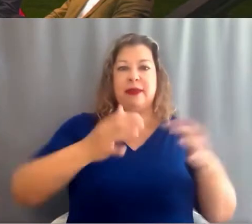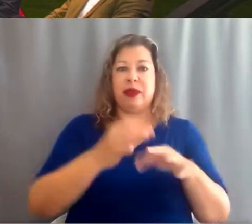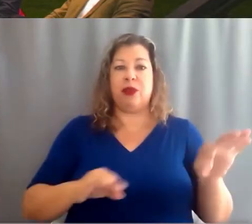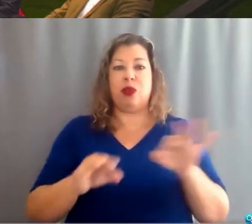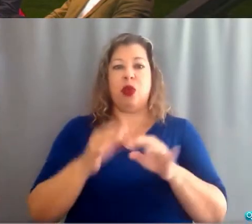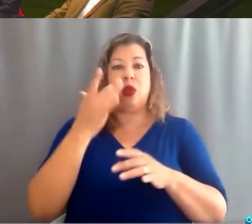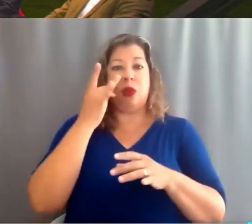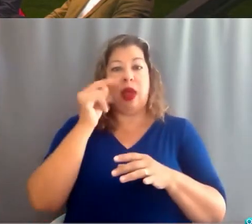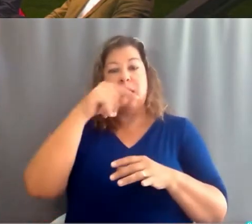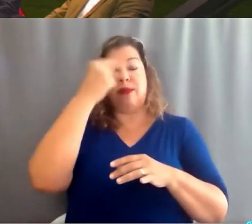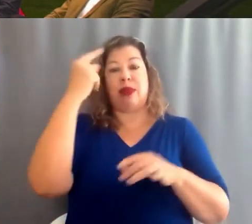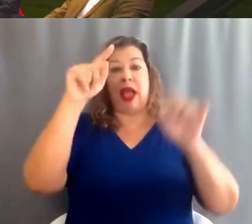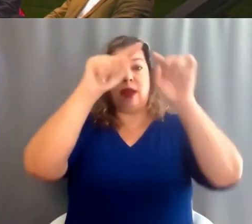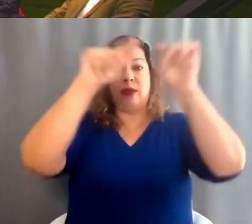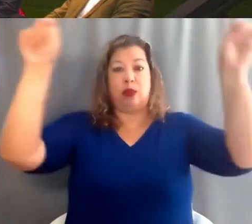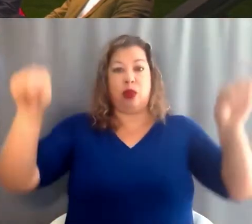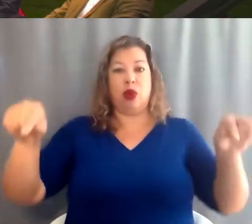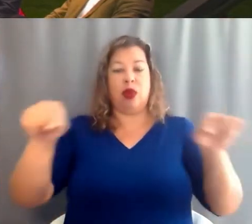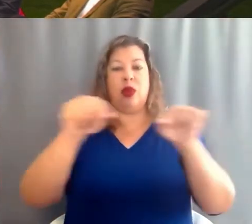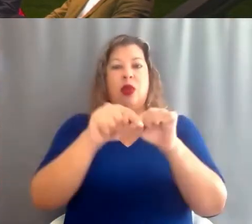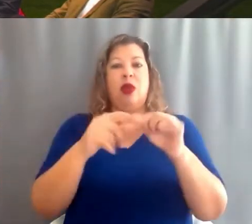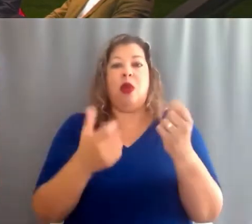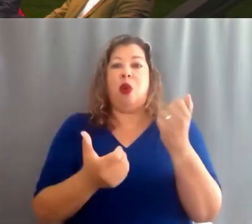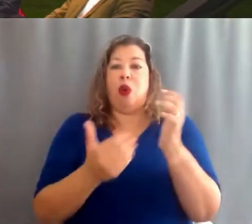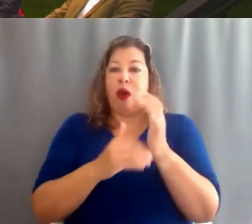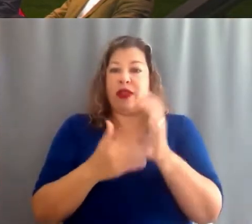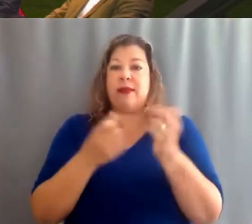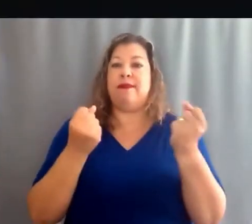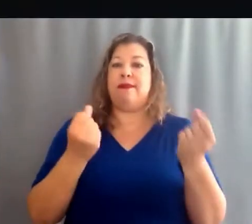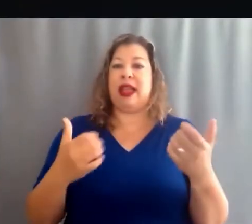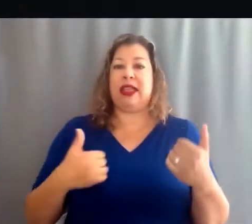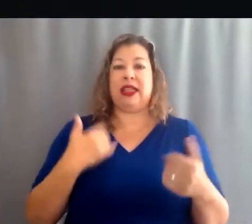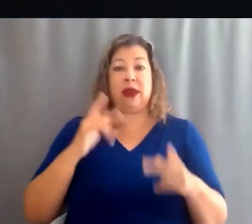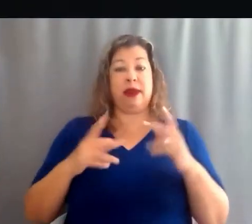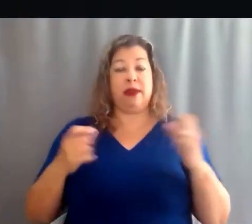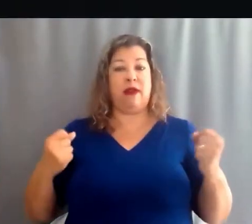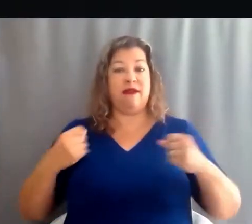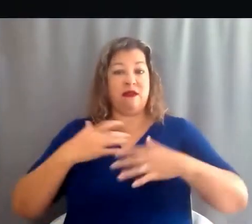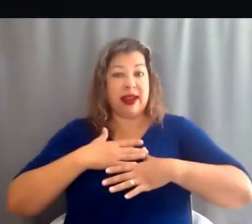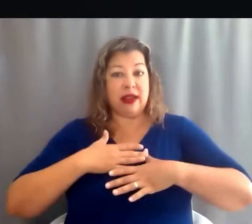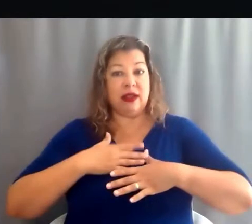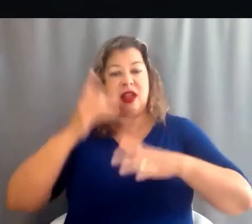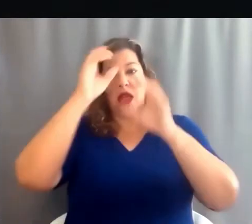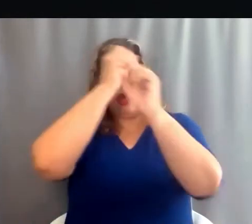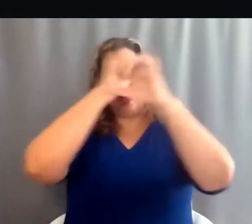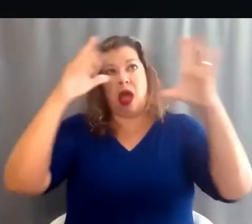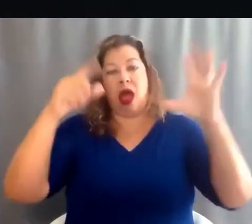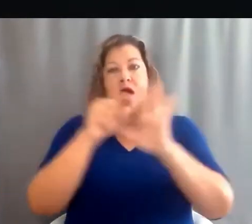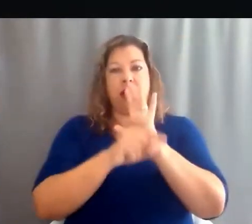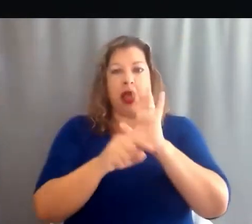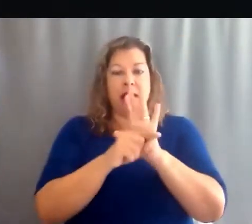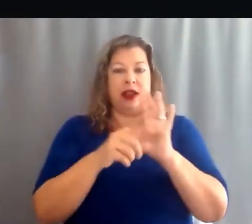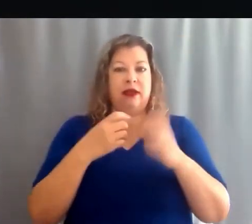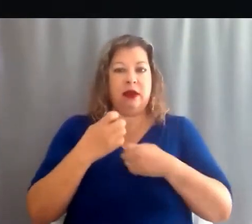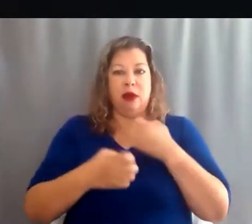blackboard is often a space the young folks are most scared of. It's the place that conjures up all the negative